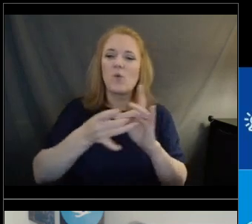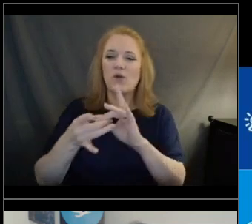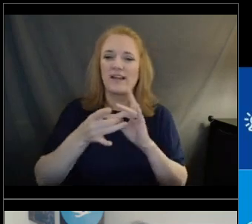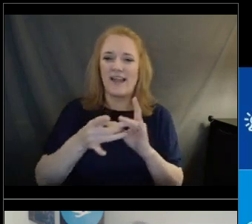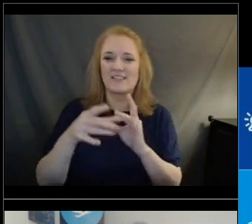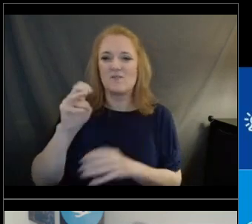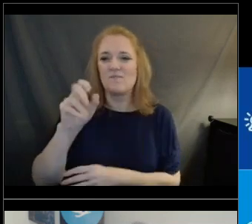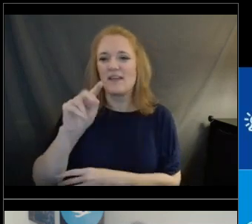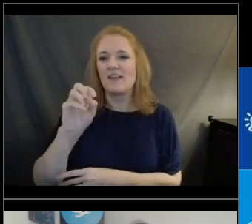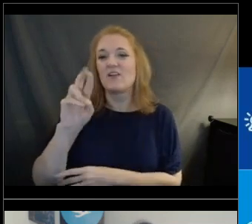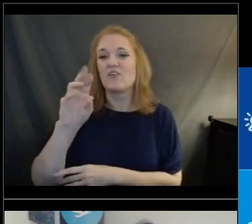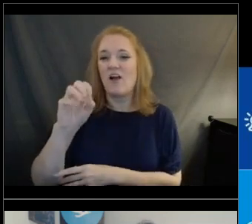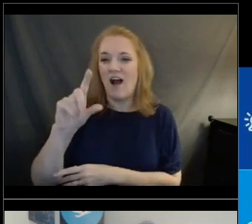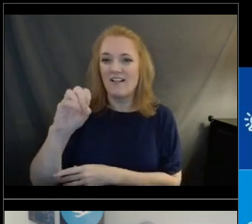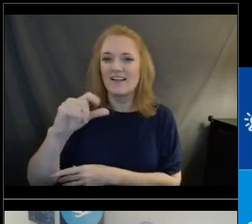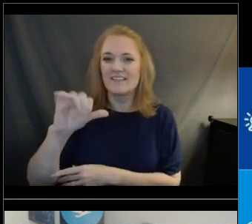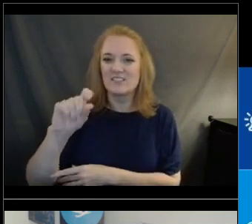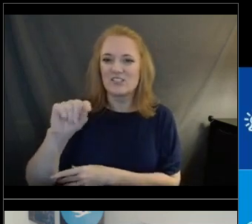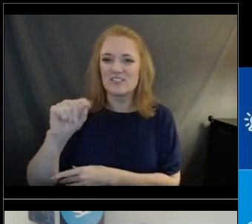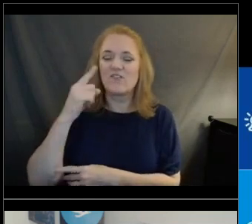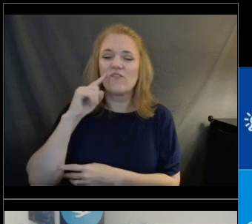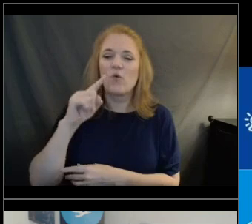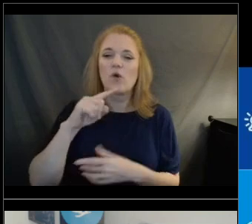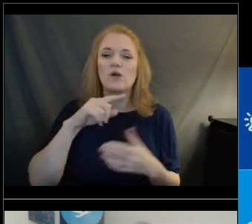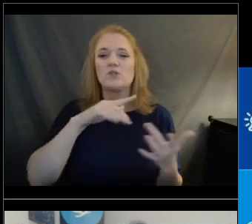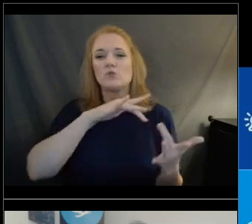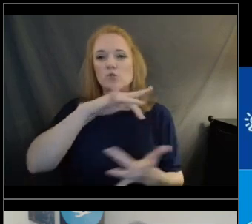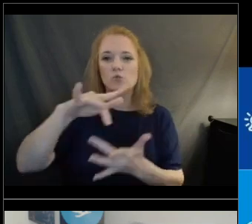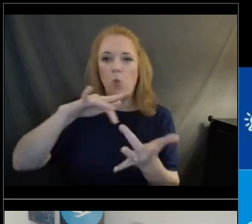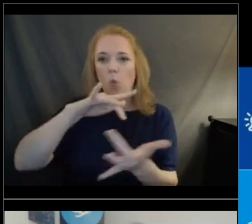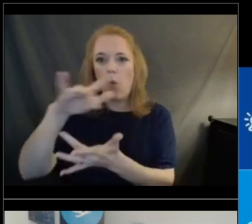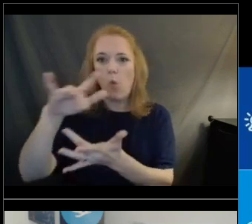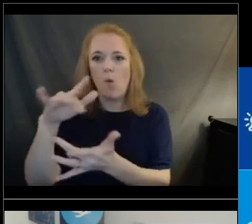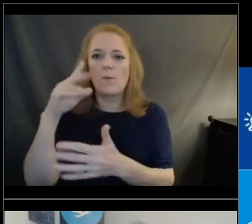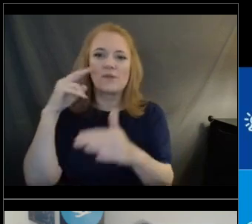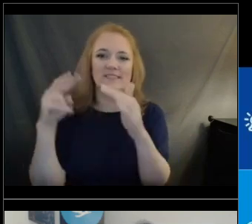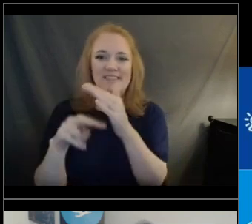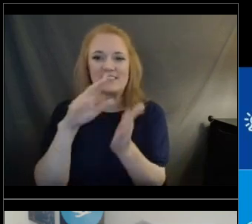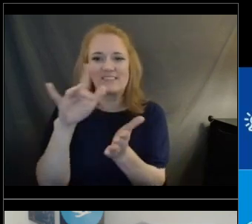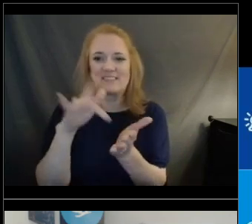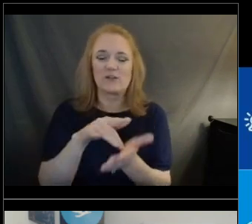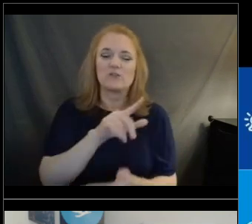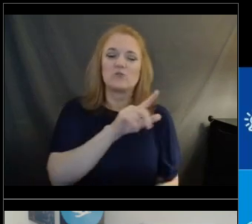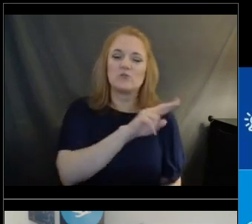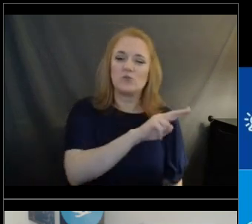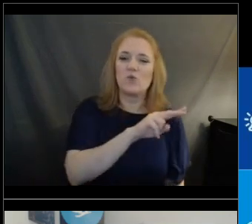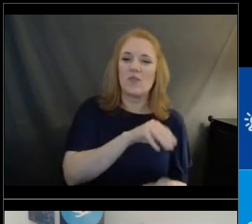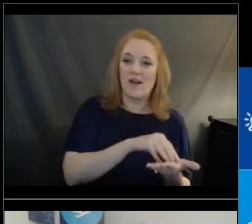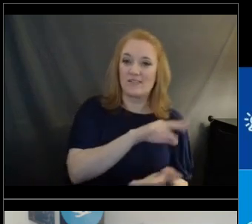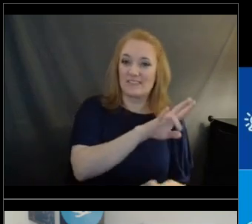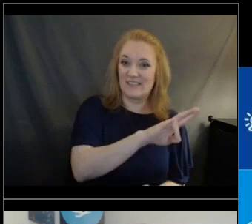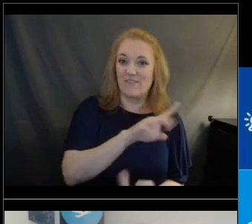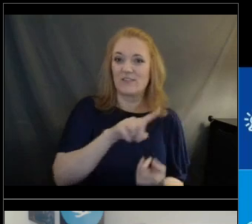Storm Prediction Center from 2007 to 2016, and Greg's tenure at the Storm Prediction